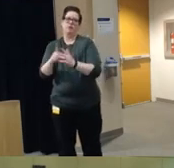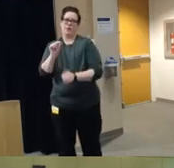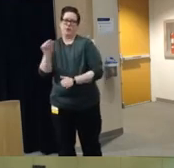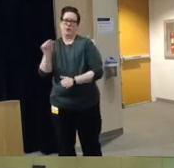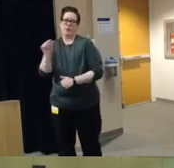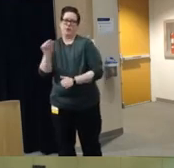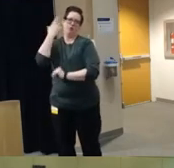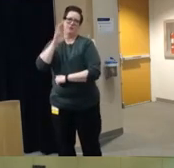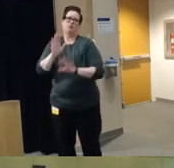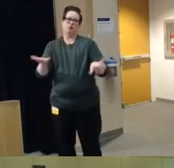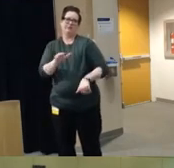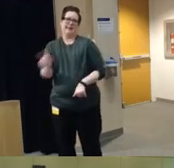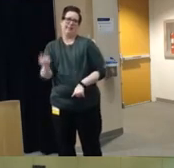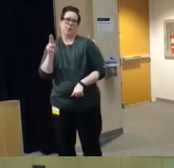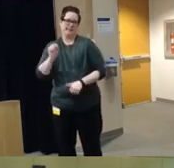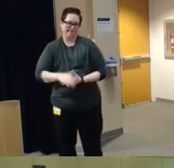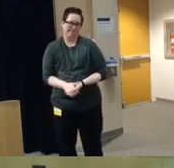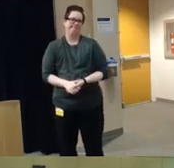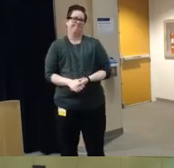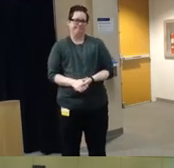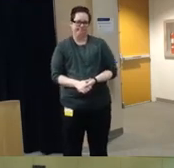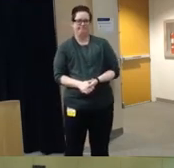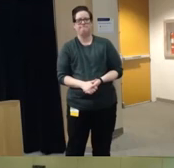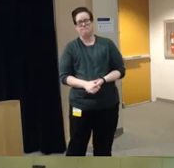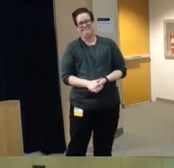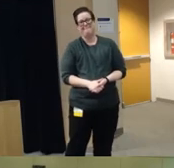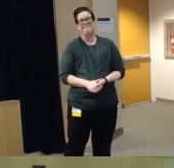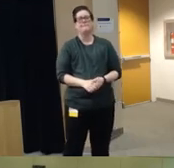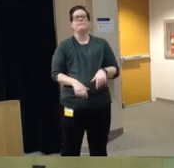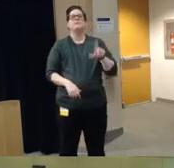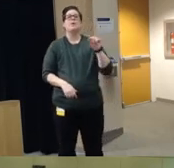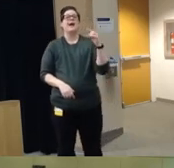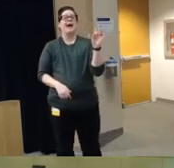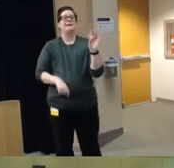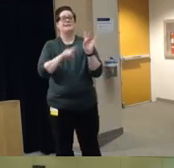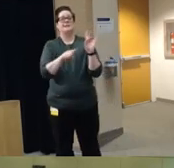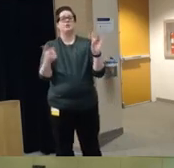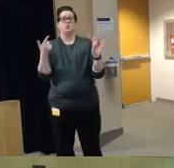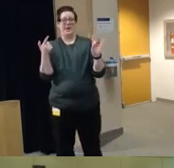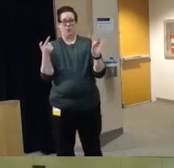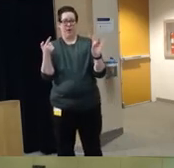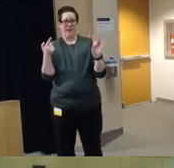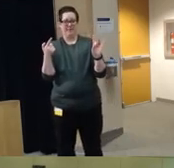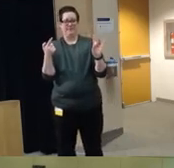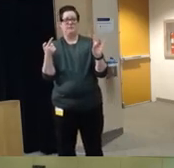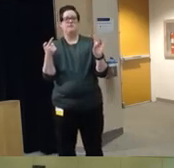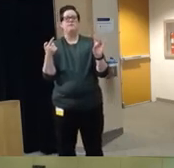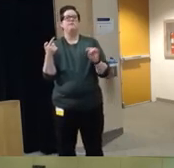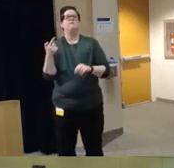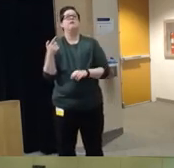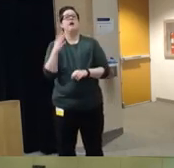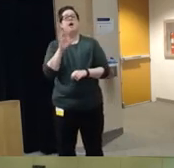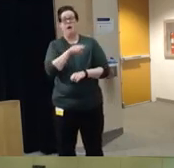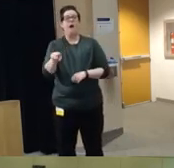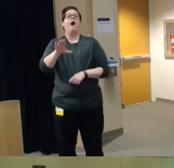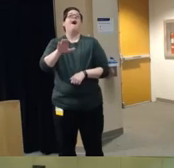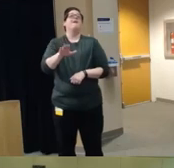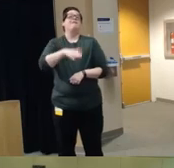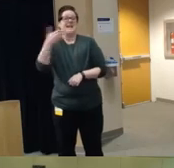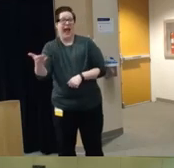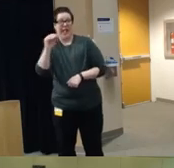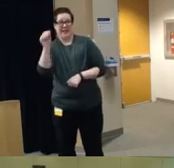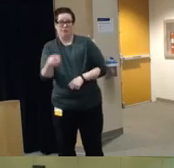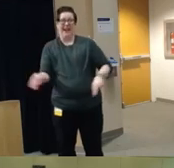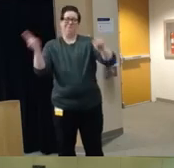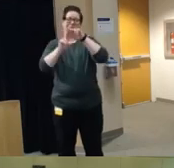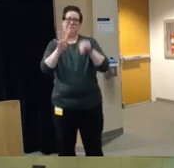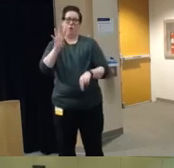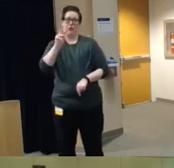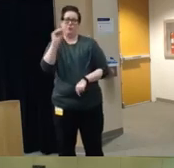US from 2018 to 2021 firearm related fatality rate among children increased by 42% um this figure